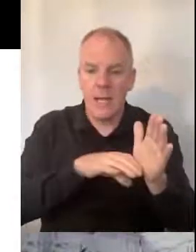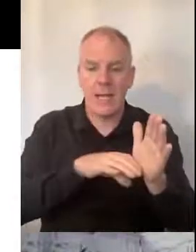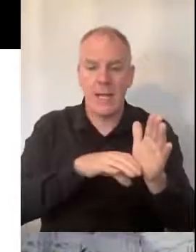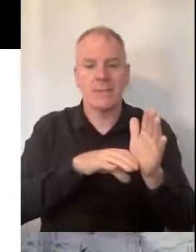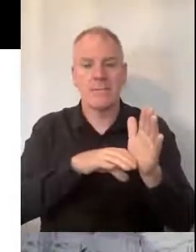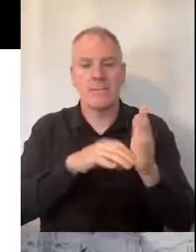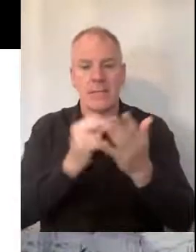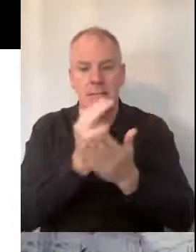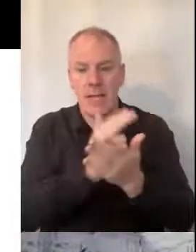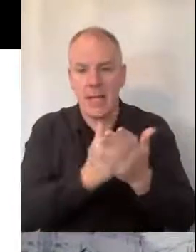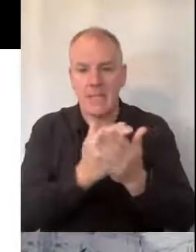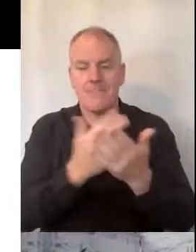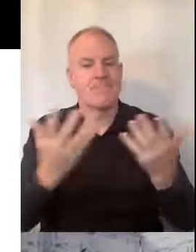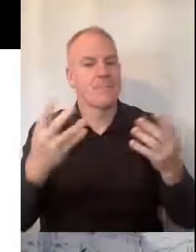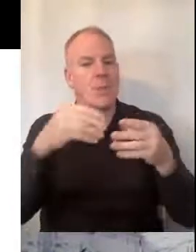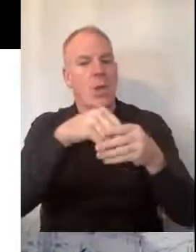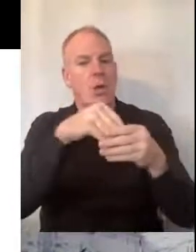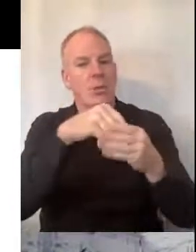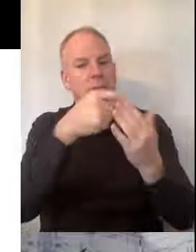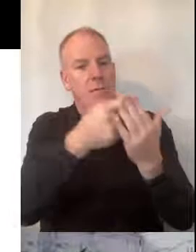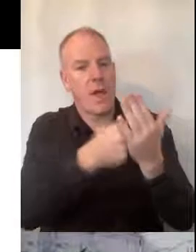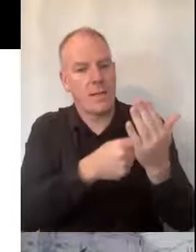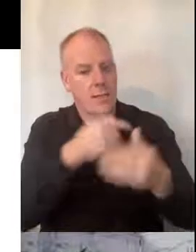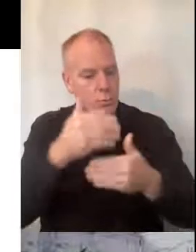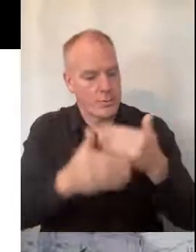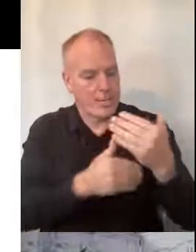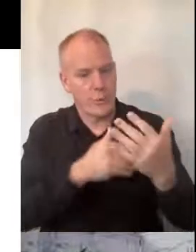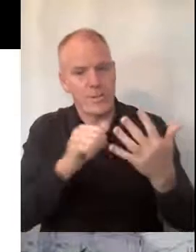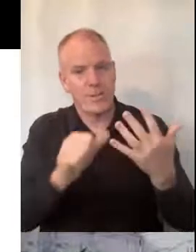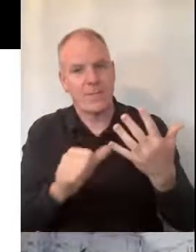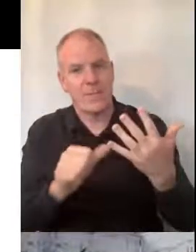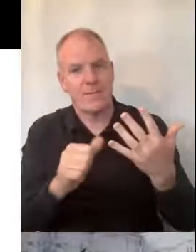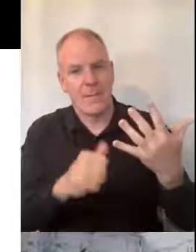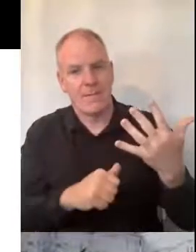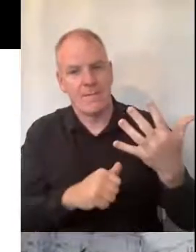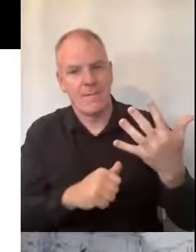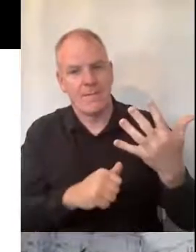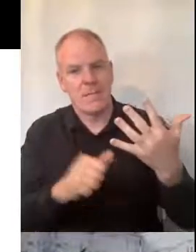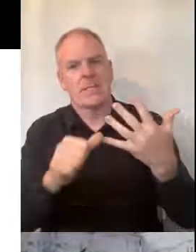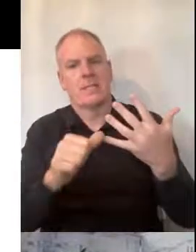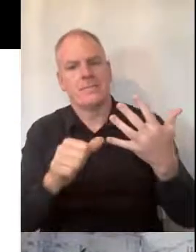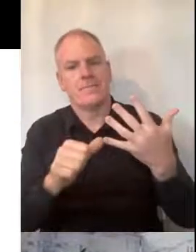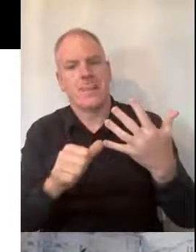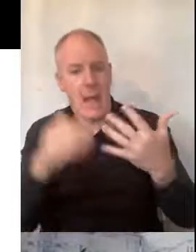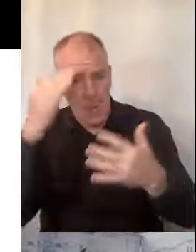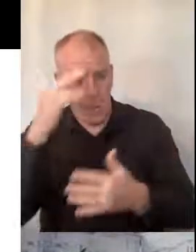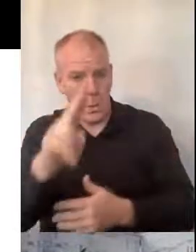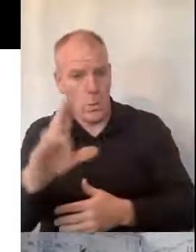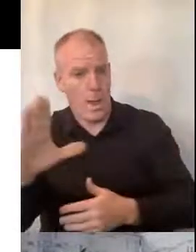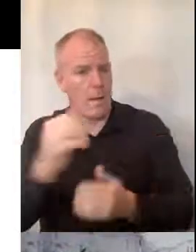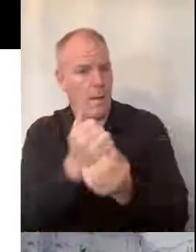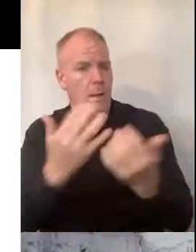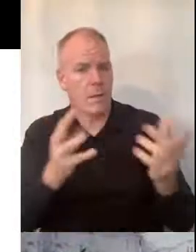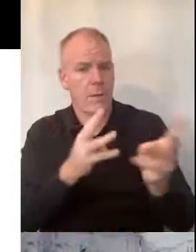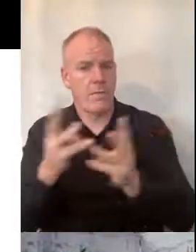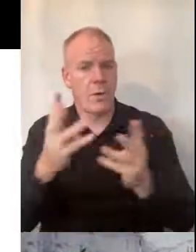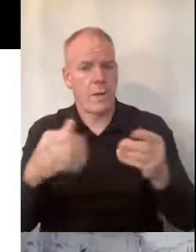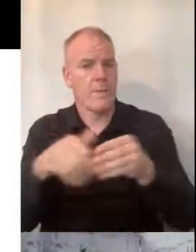and inclusive policies and procedures. And I'm sure I know you'll do have a lot of work done around EDI policies,